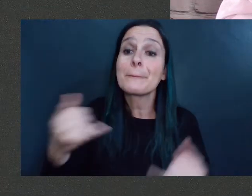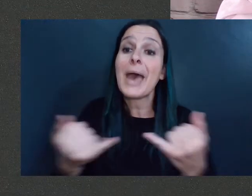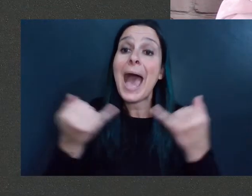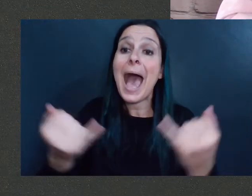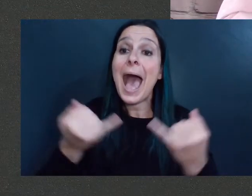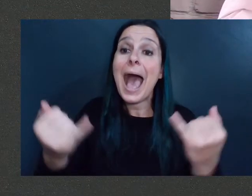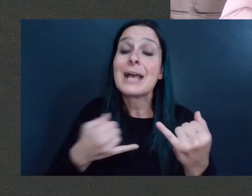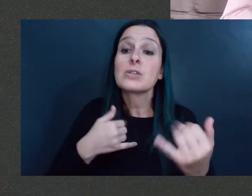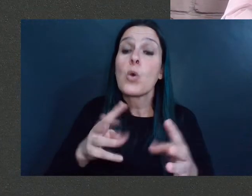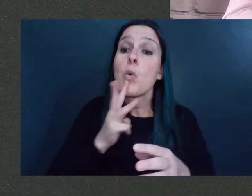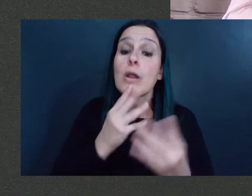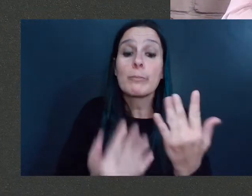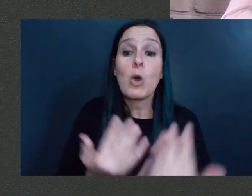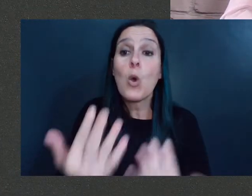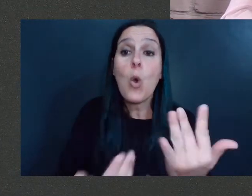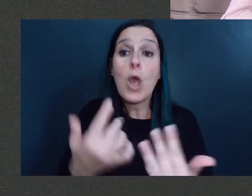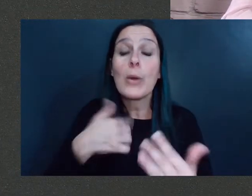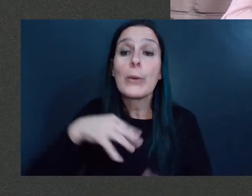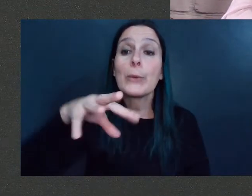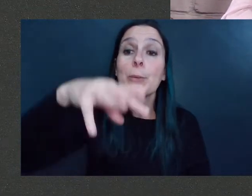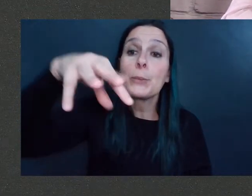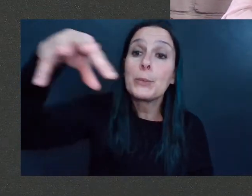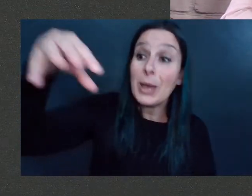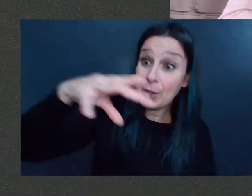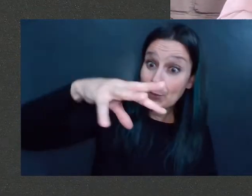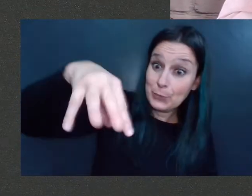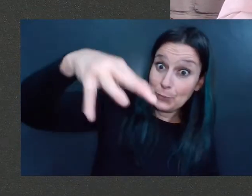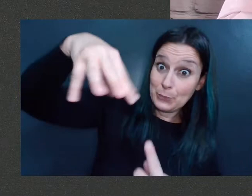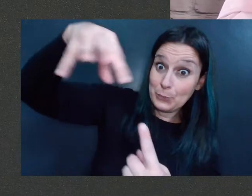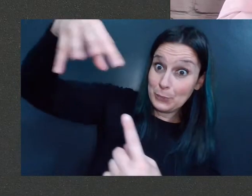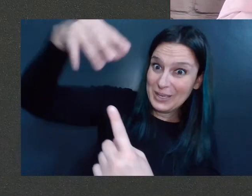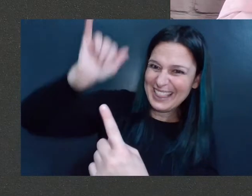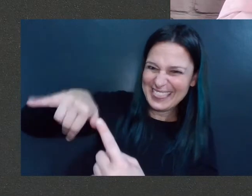and the water is steaming. You might've seen that when your grownup with cooking.